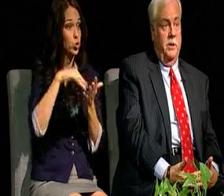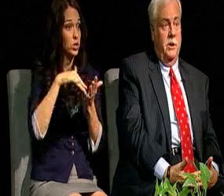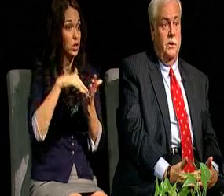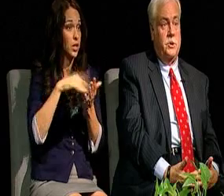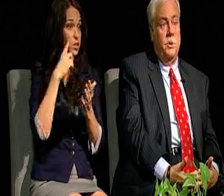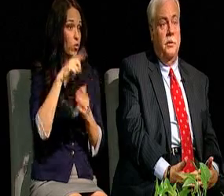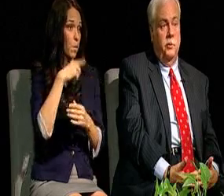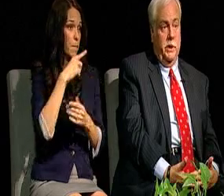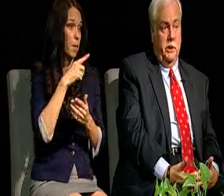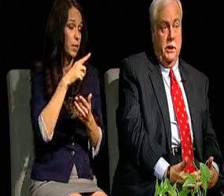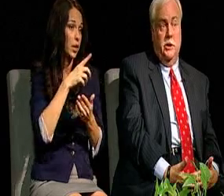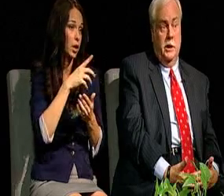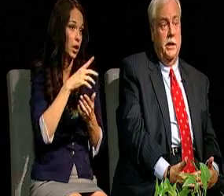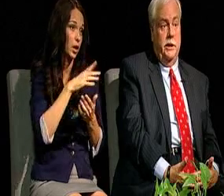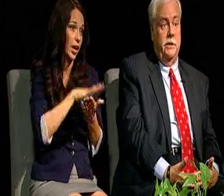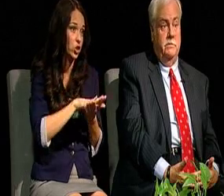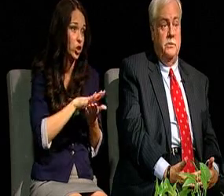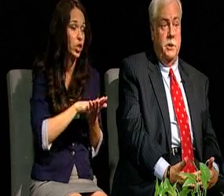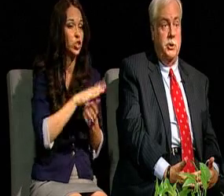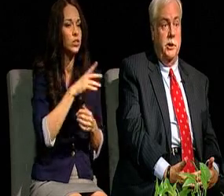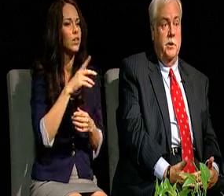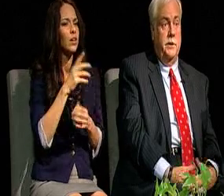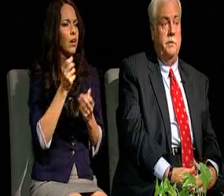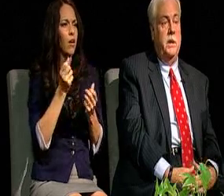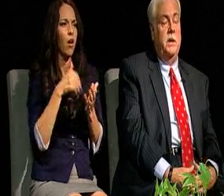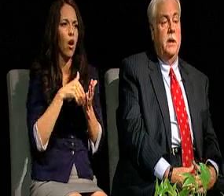because too often we neglect that subject area.